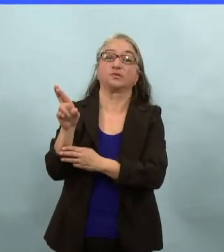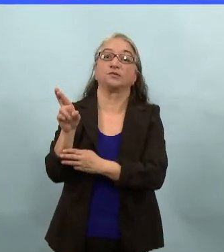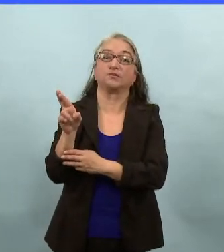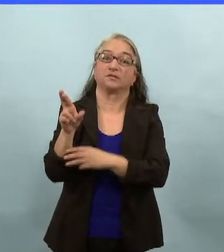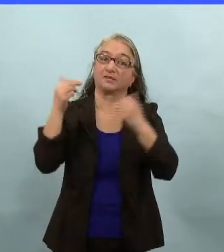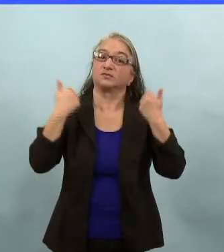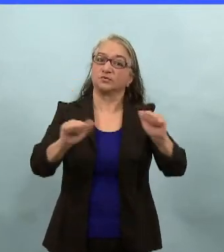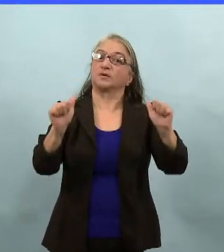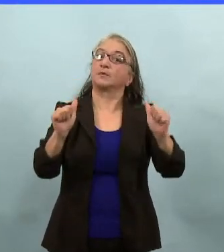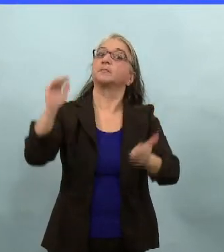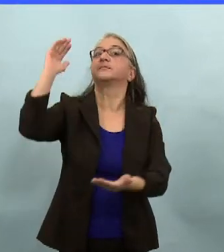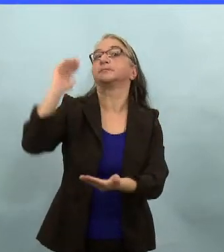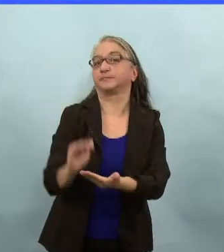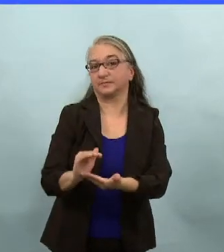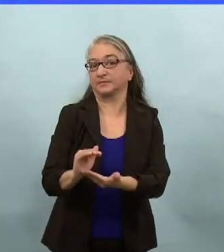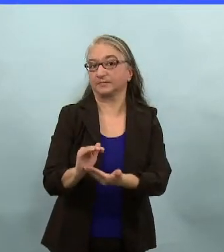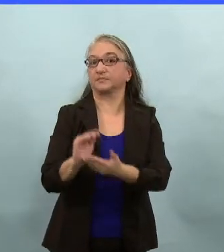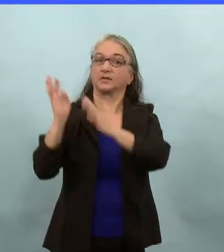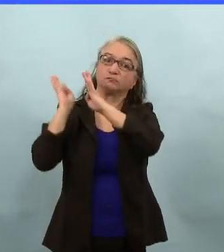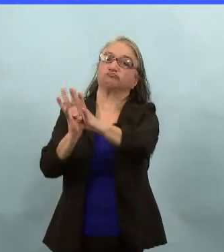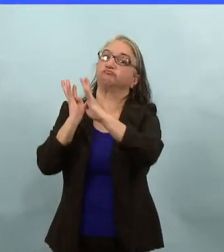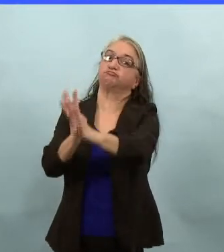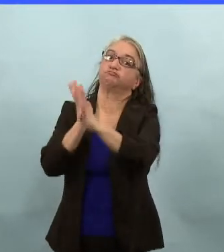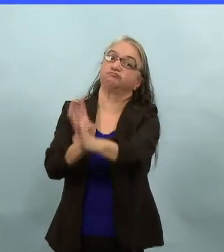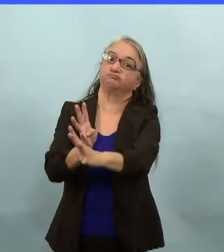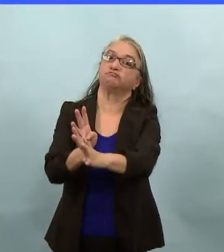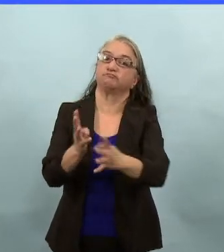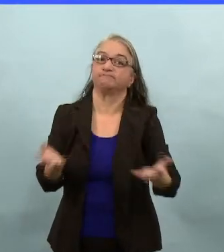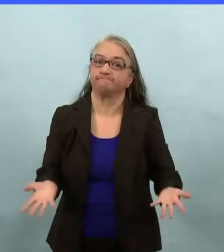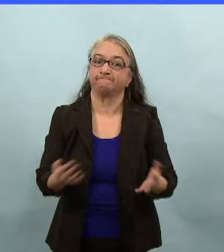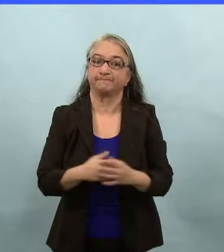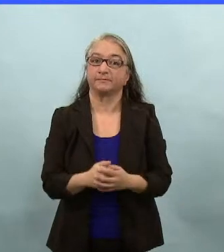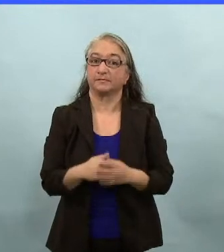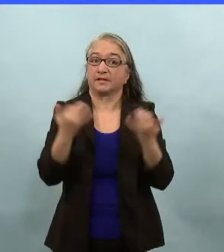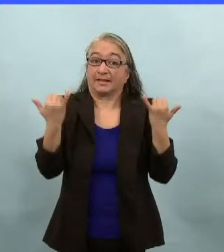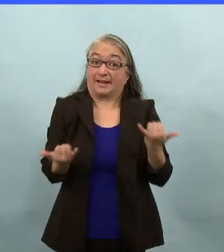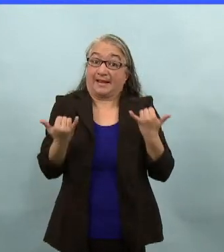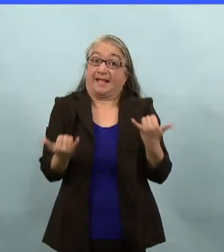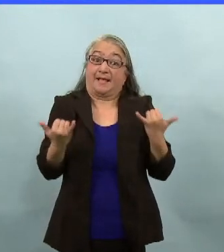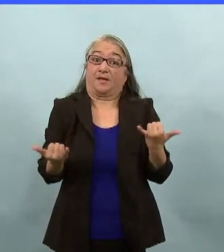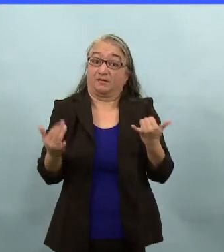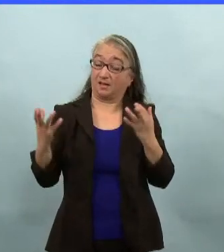and that's why we're seeing we're able to report today that we have no backlog and that results